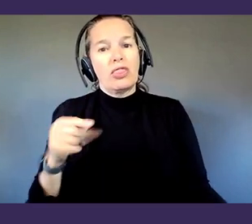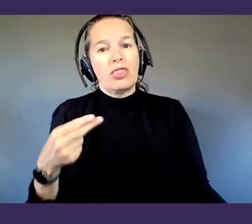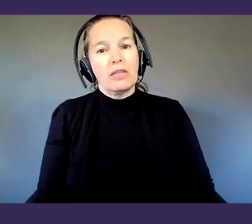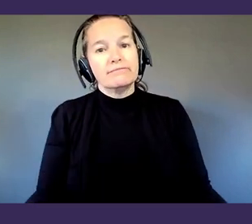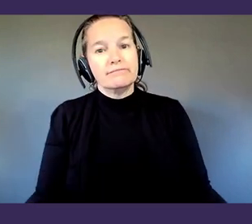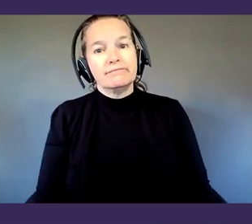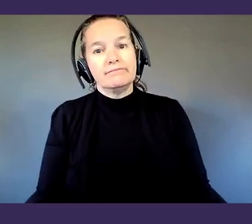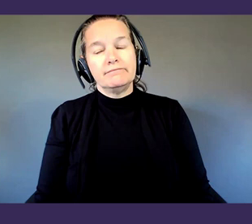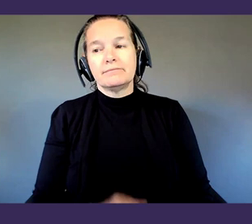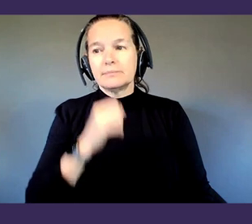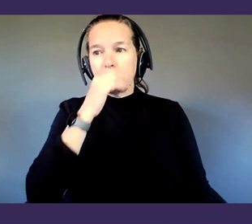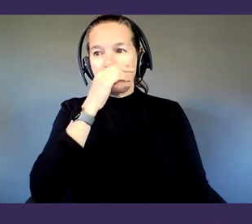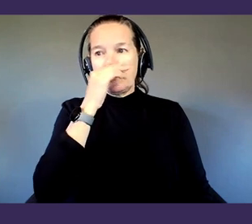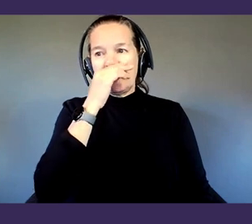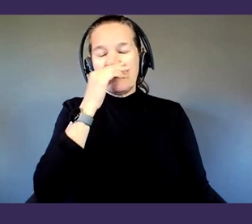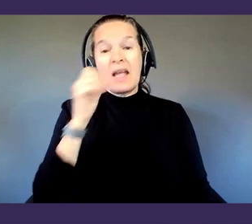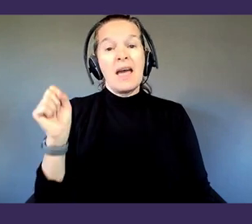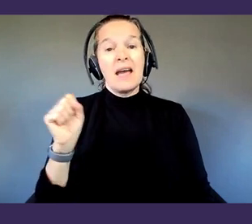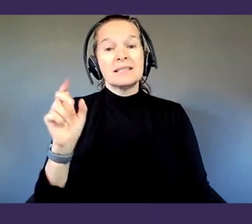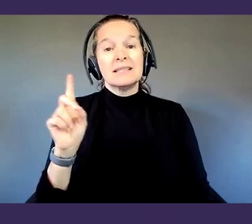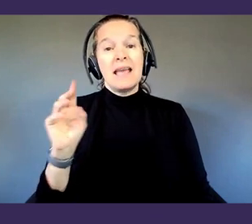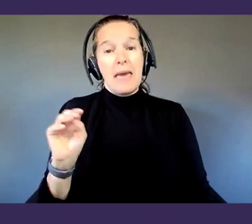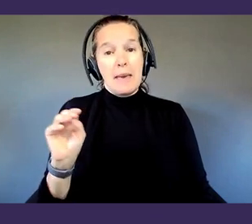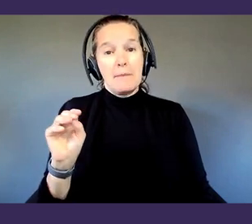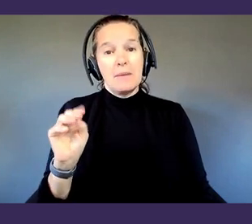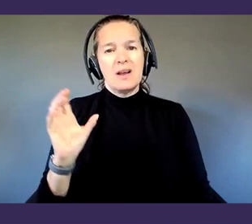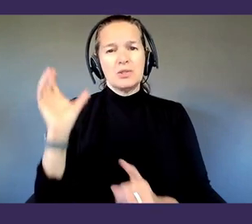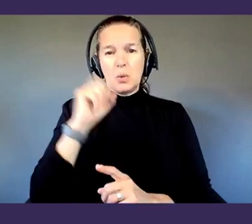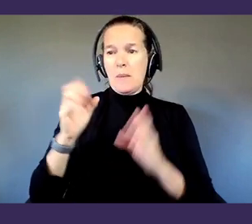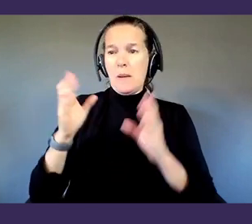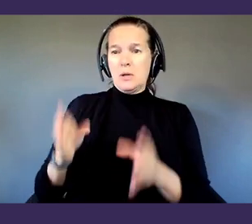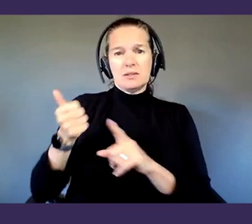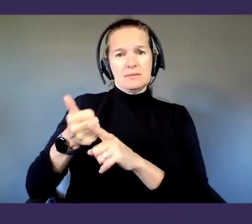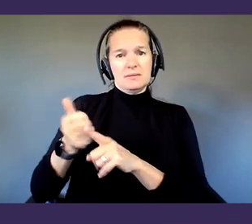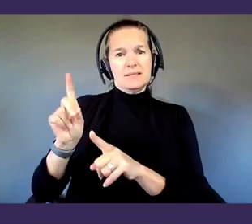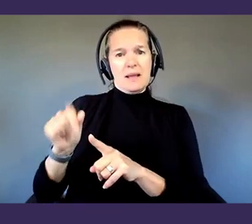So SDM preserves an individual with a disability's right to make mistakes and take risks.